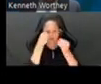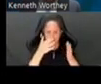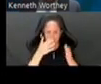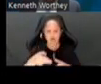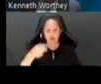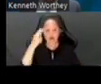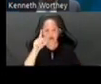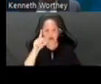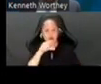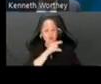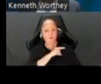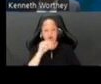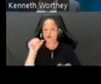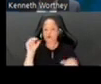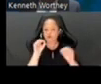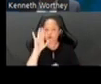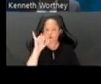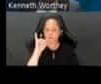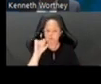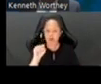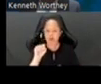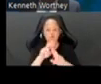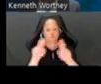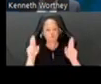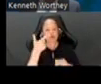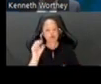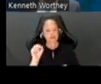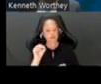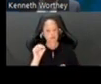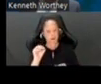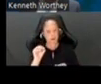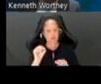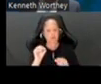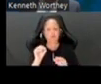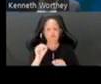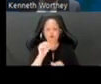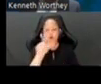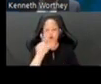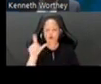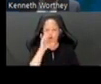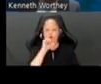It is unbiased and ready to go out of the box. It is for all age groups. It is tested